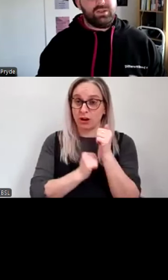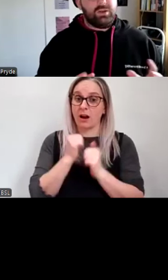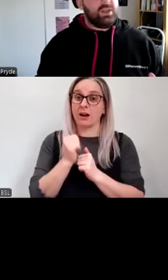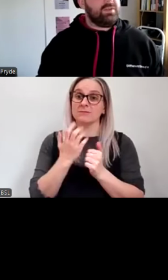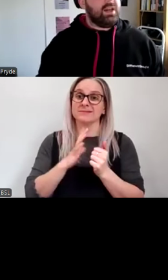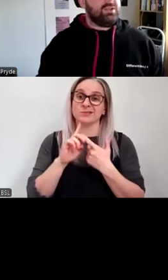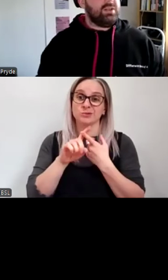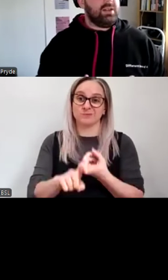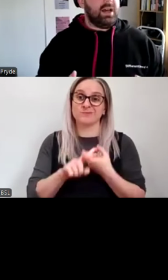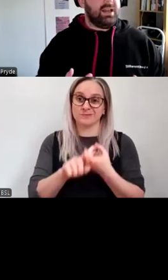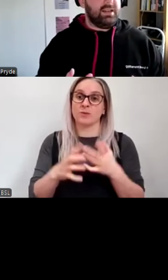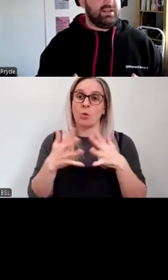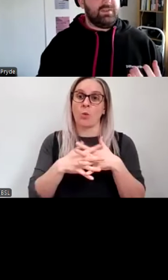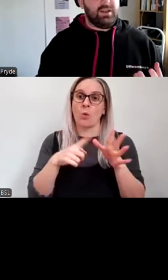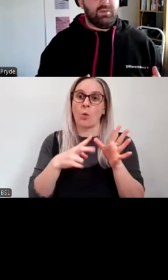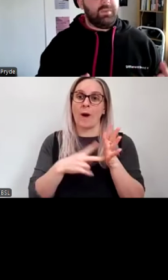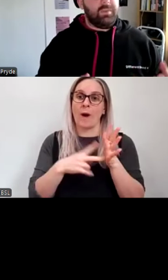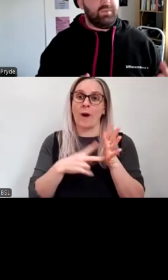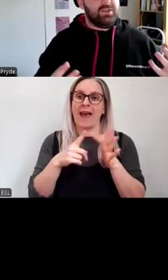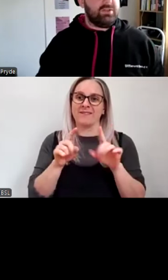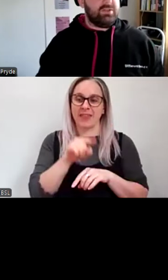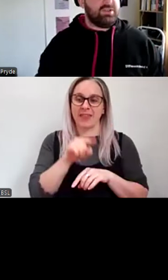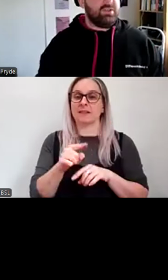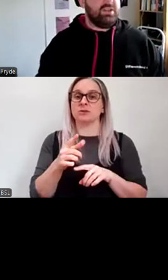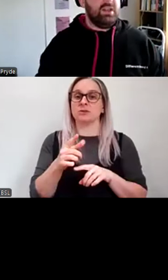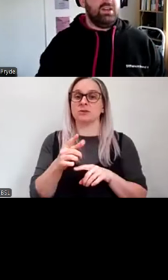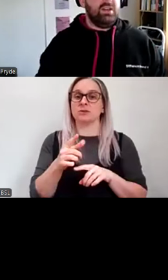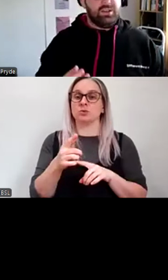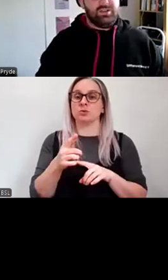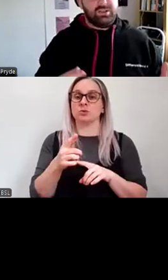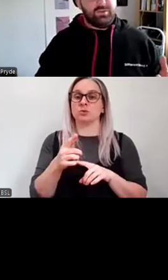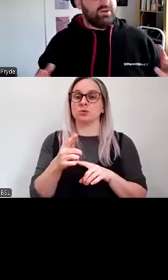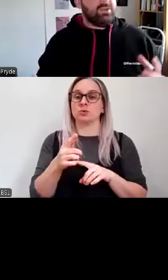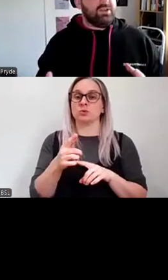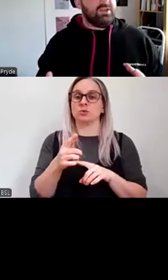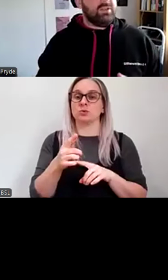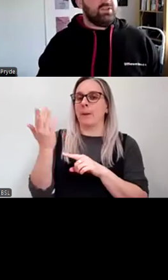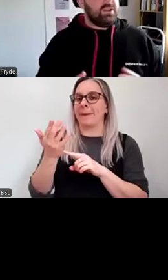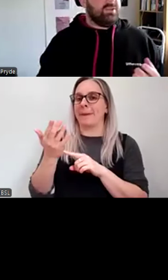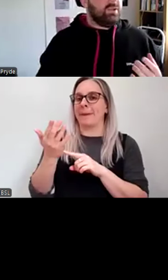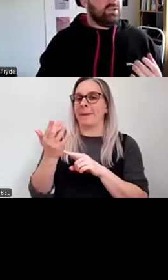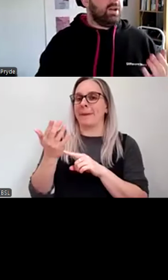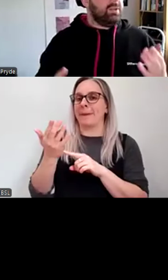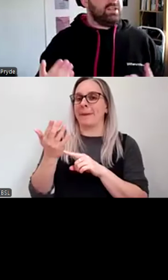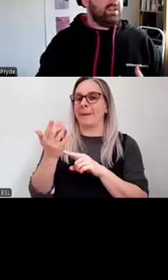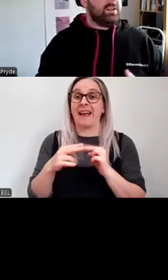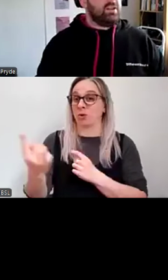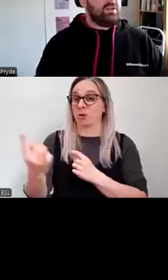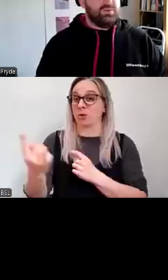like WAVE to actually identify how our pages are structured. Unless you're a software engineer, then you're able to load it up and see it and code.